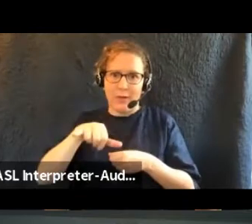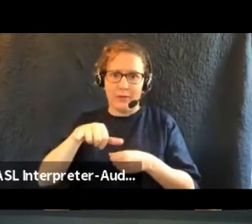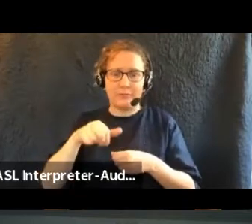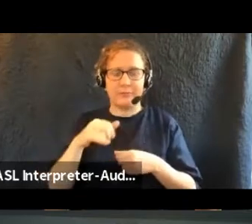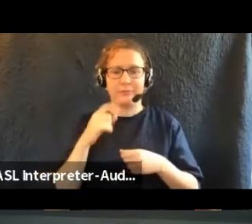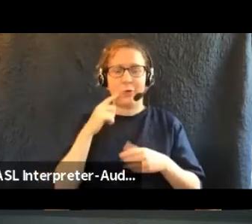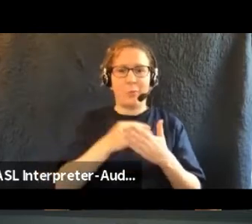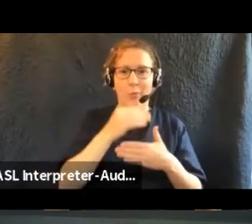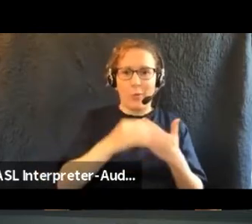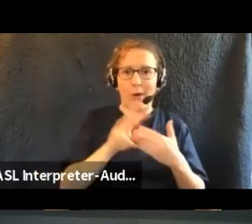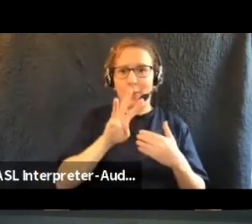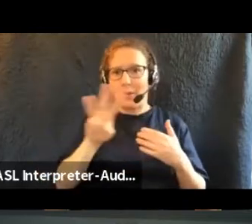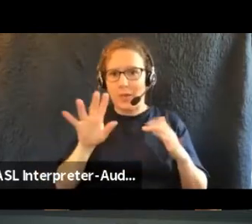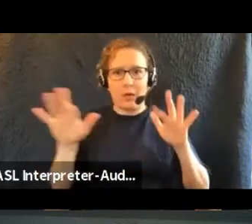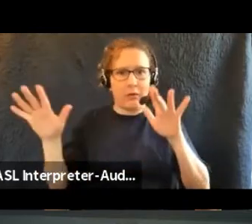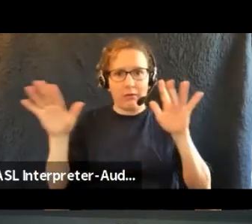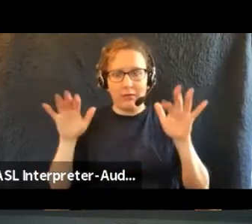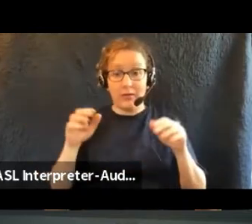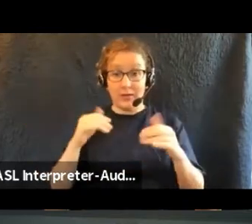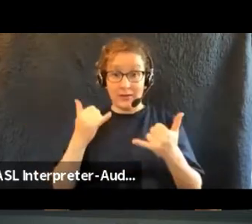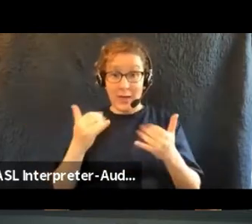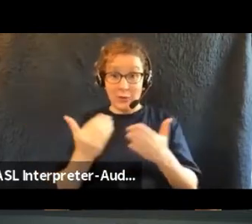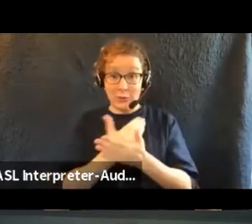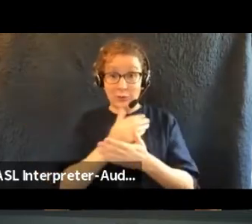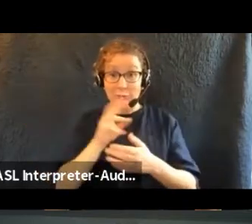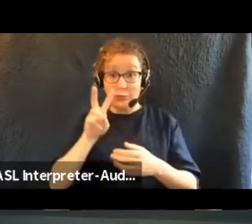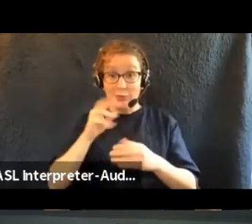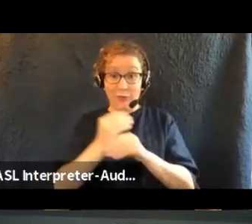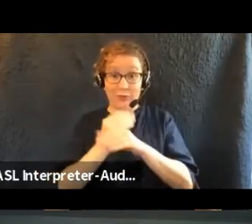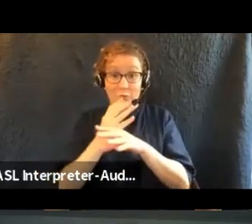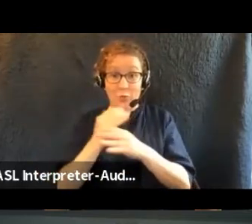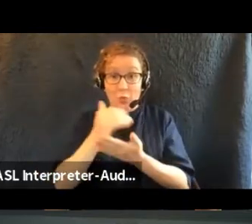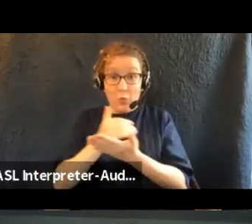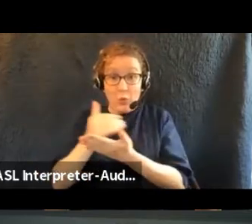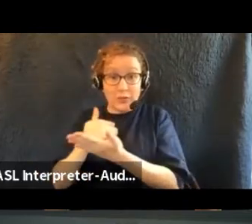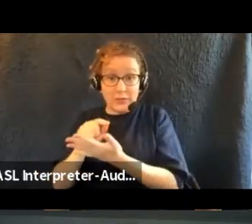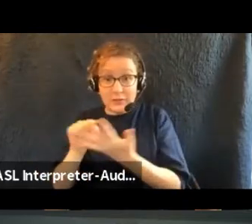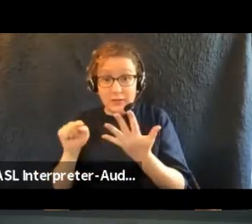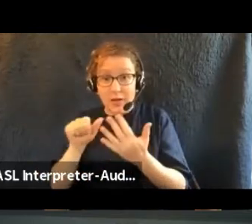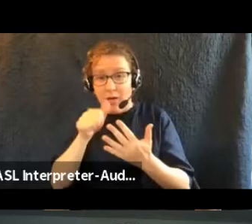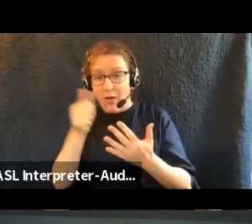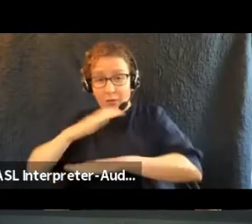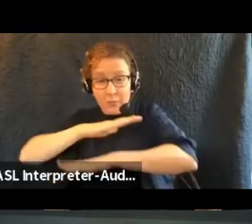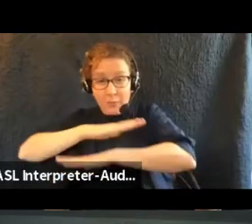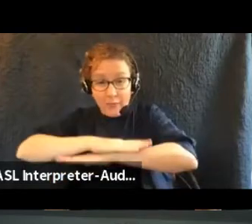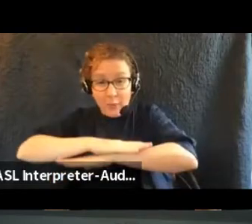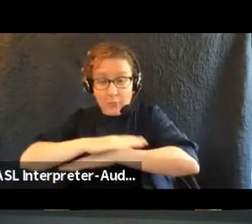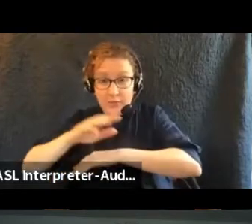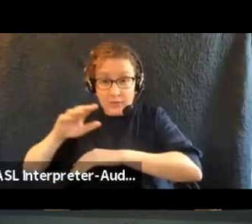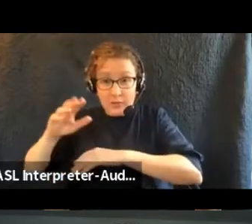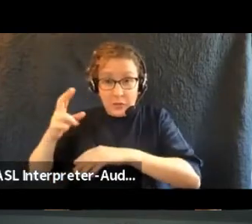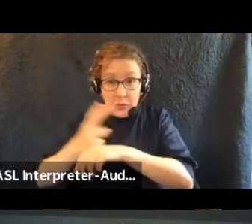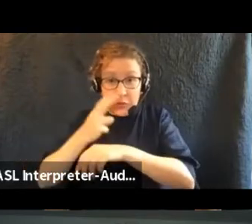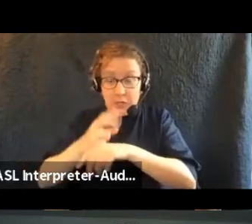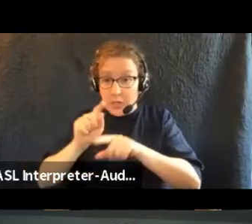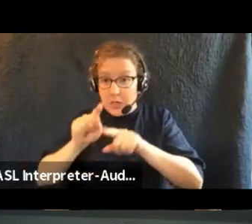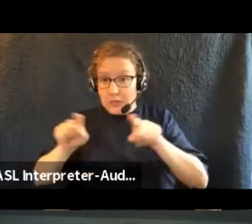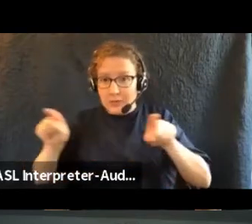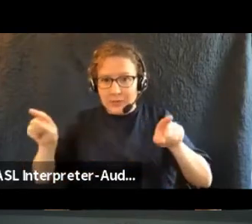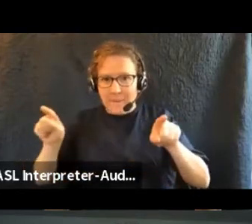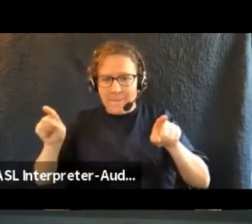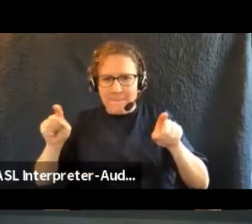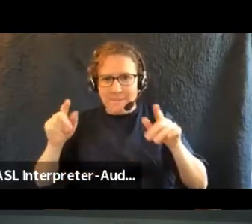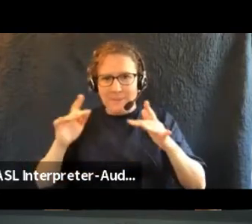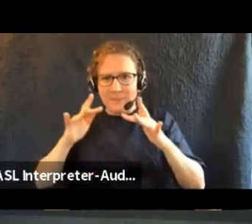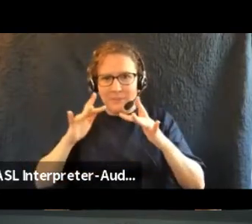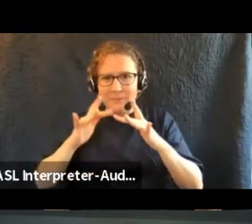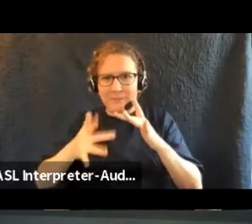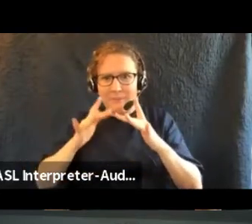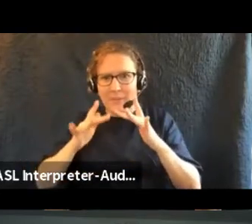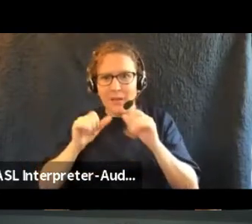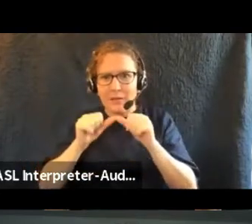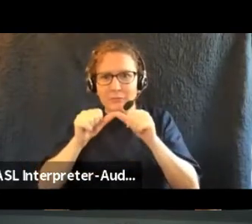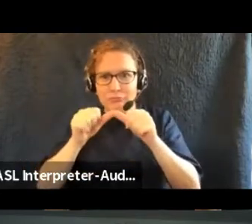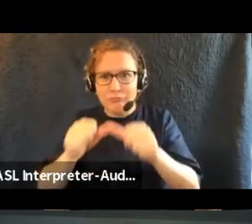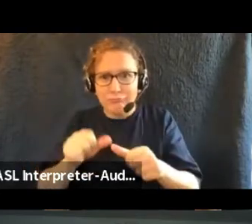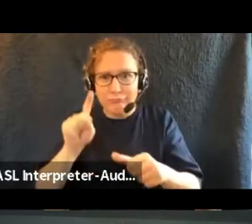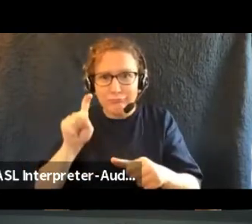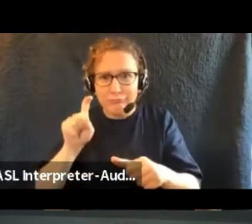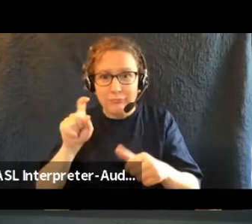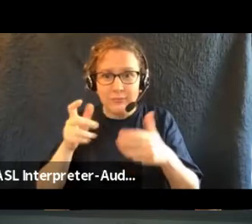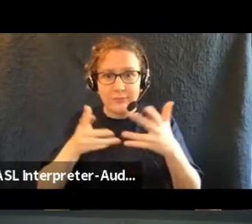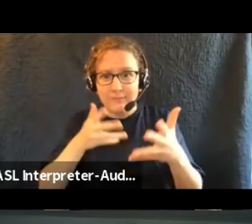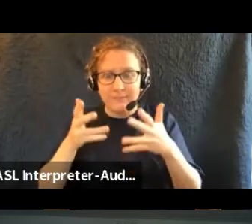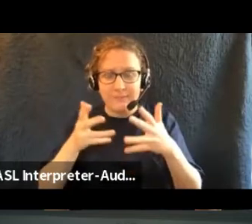launch of new virtual courses and other platforms, we had to be doubly certain that the barrier